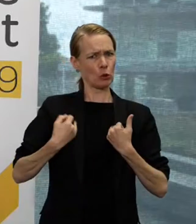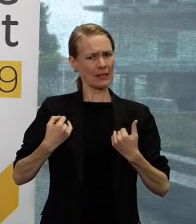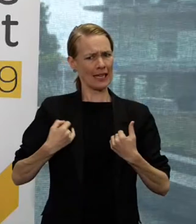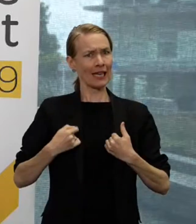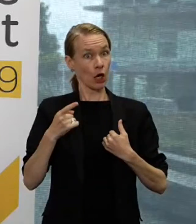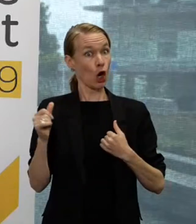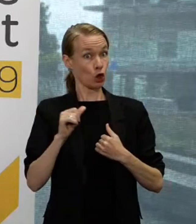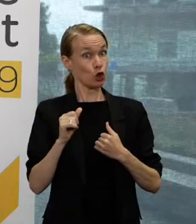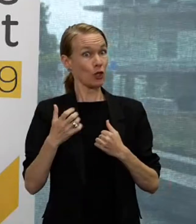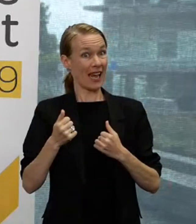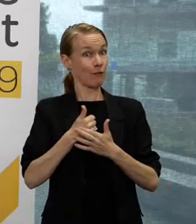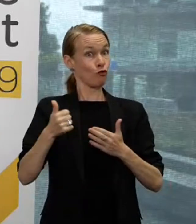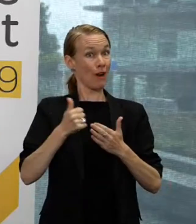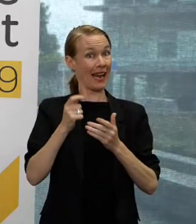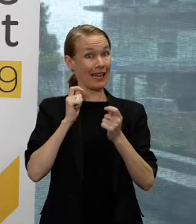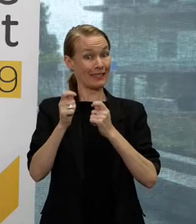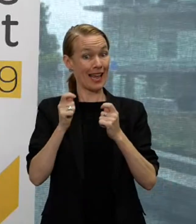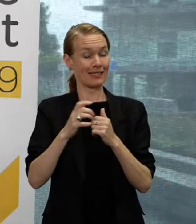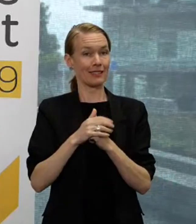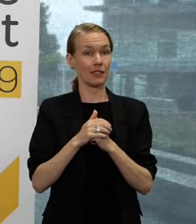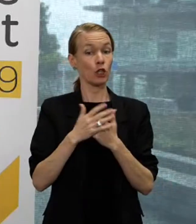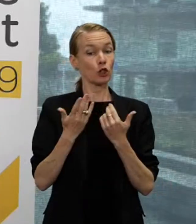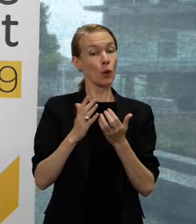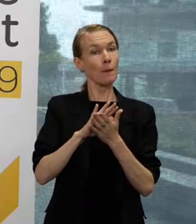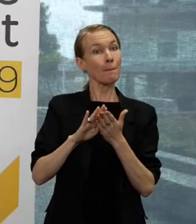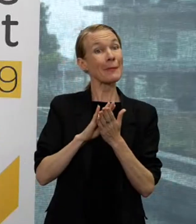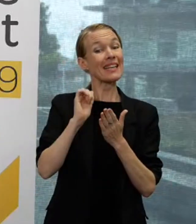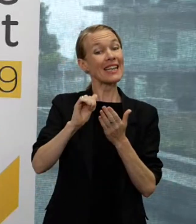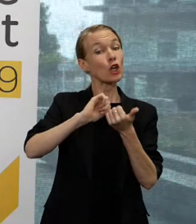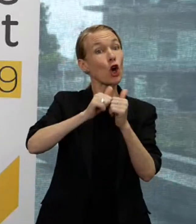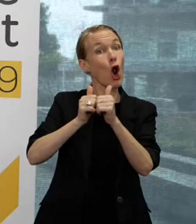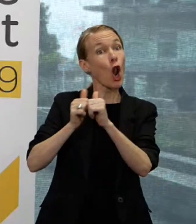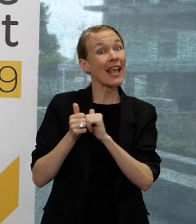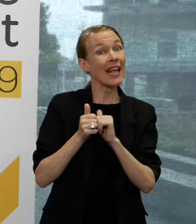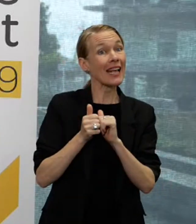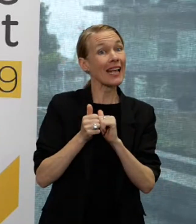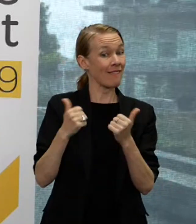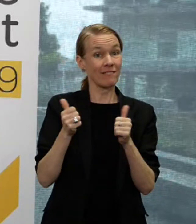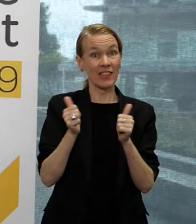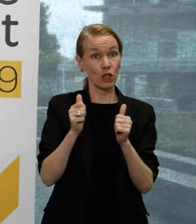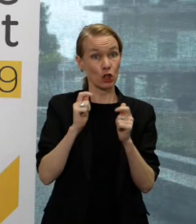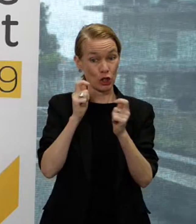had their regular testing on that day, and so that result's being followed up rapidly as well.